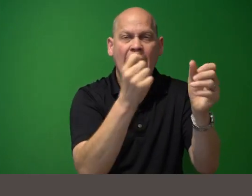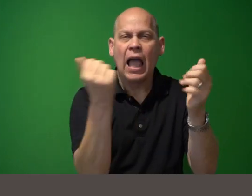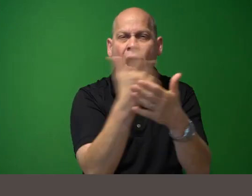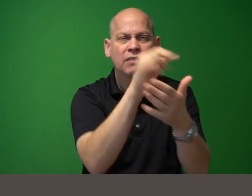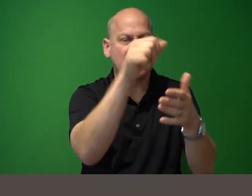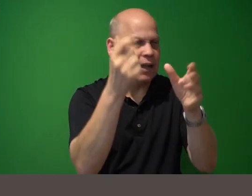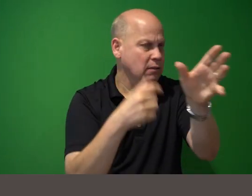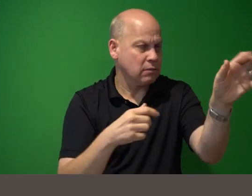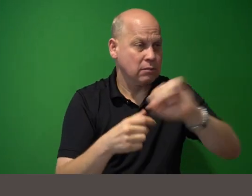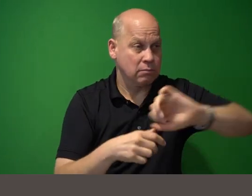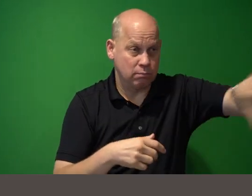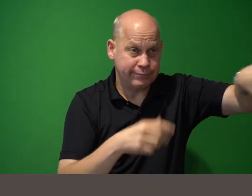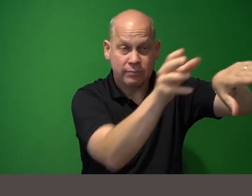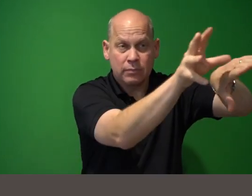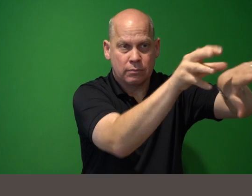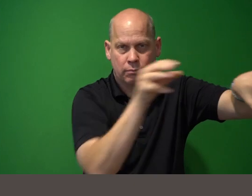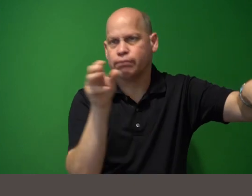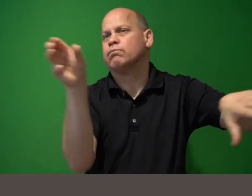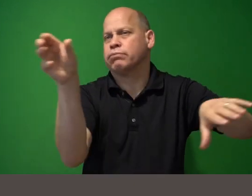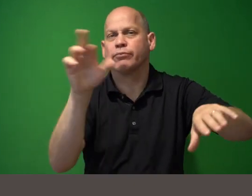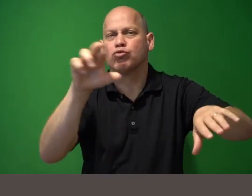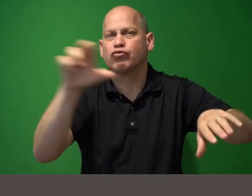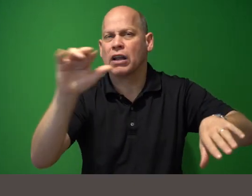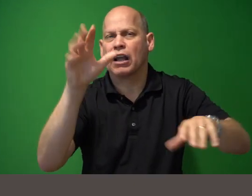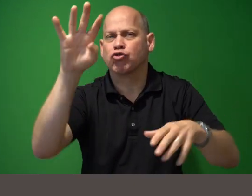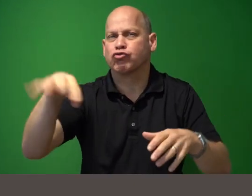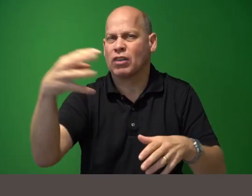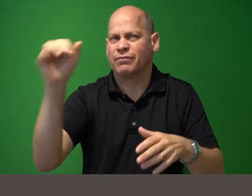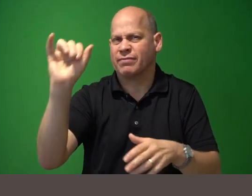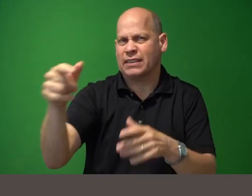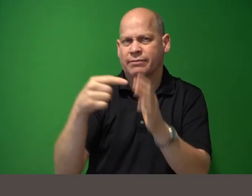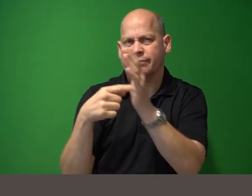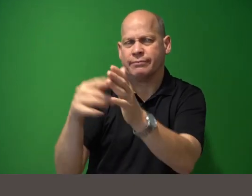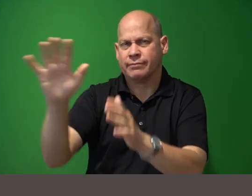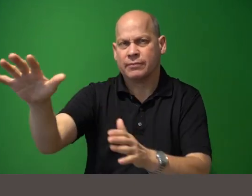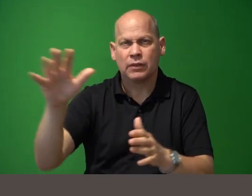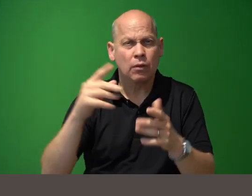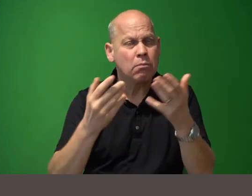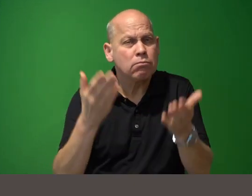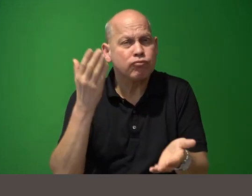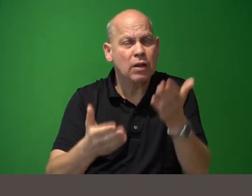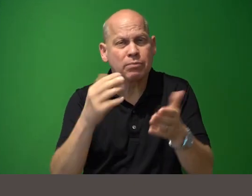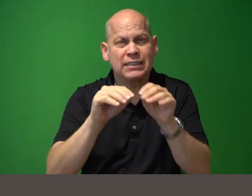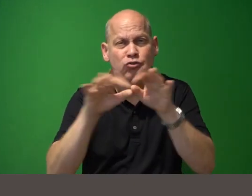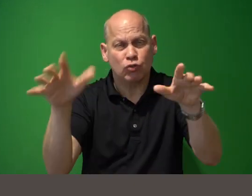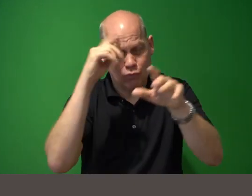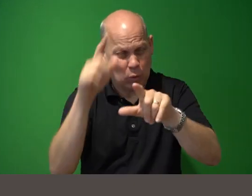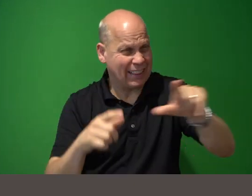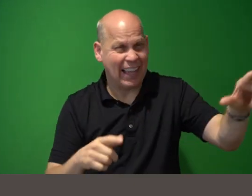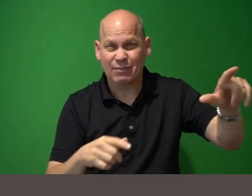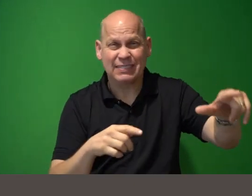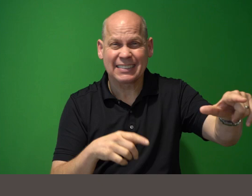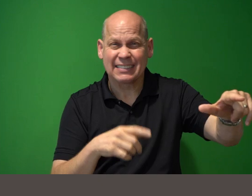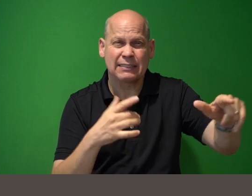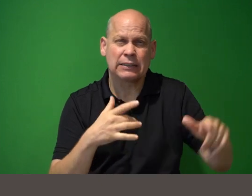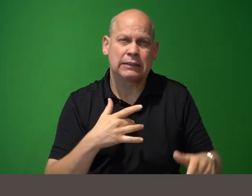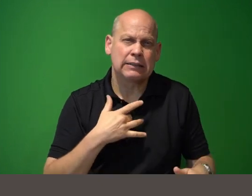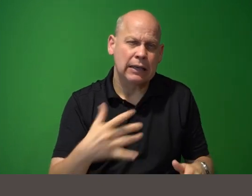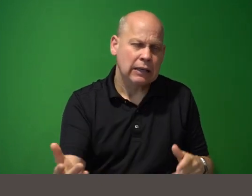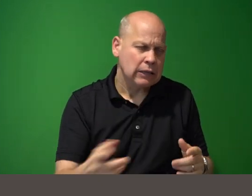we end up with the graph on the right. So while the probability distribution for the left graph is typically very complicated,